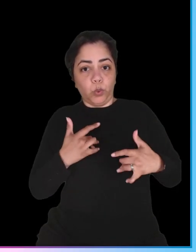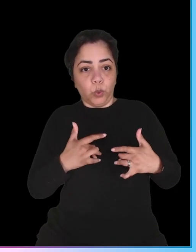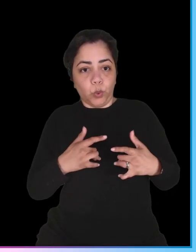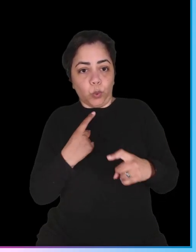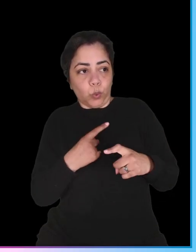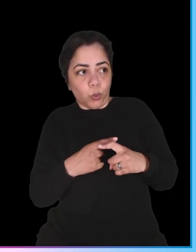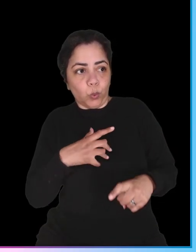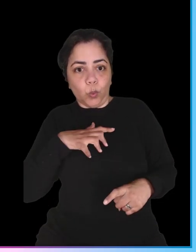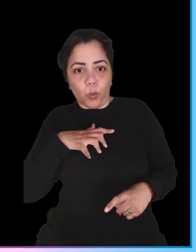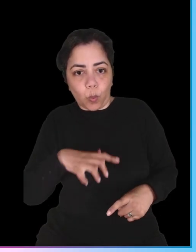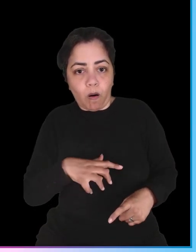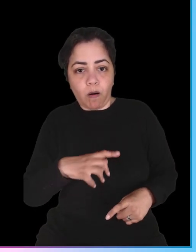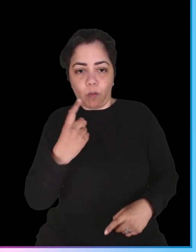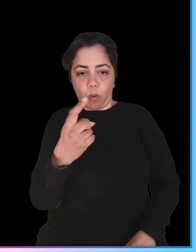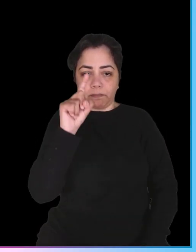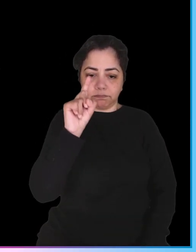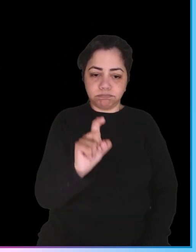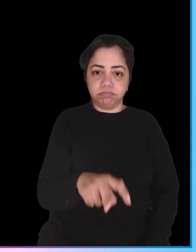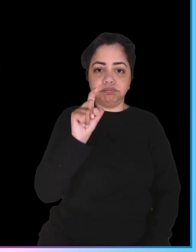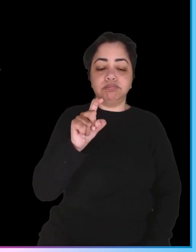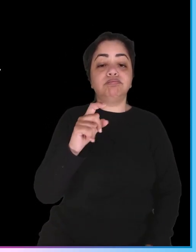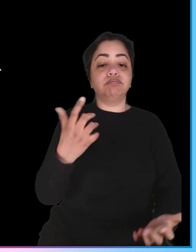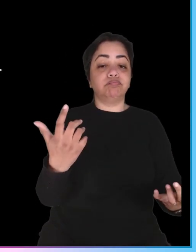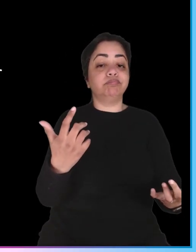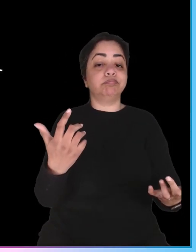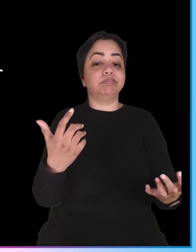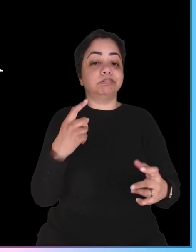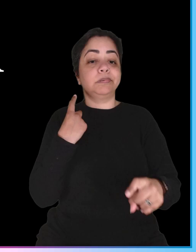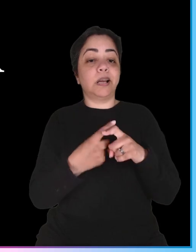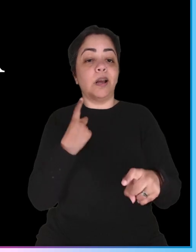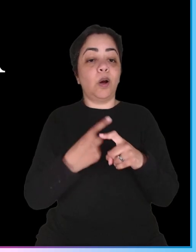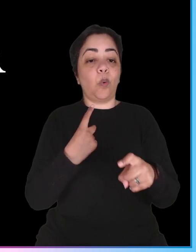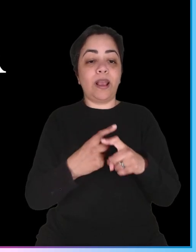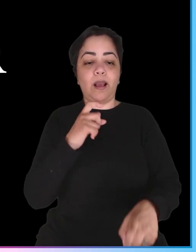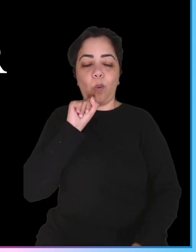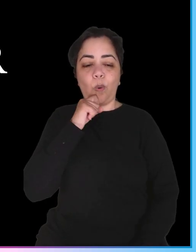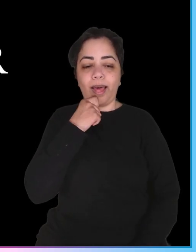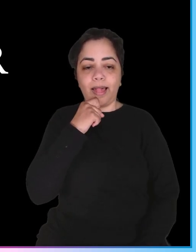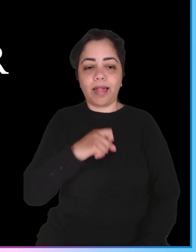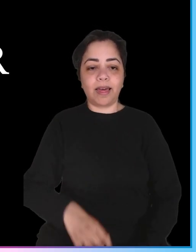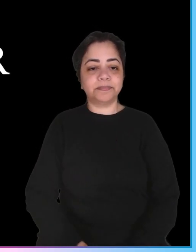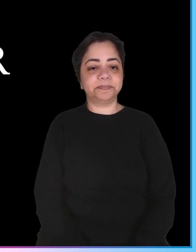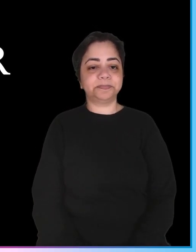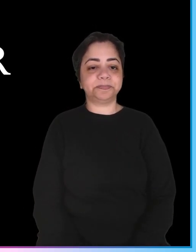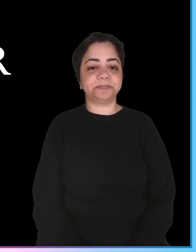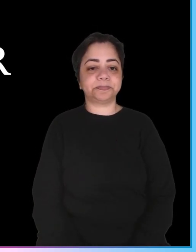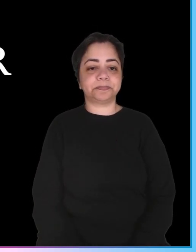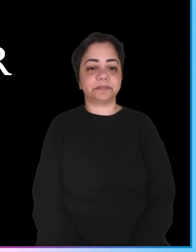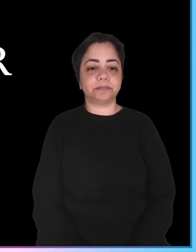Take your time researching, relaxing and uncovering the mysteries of long lost flora in Botany Manor.